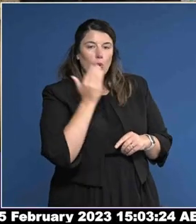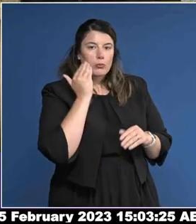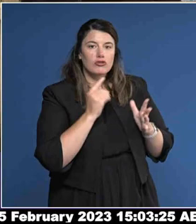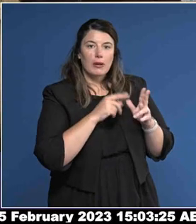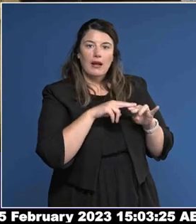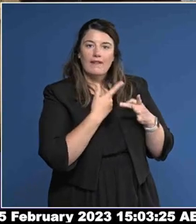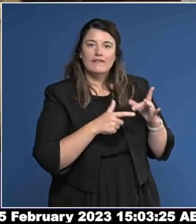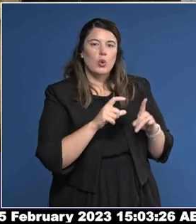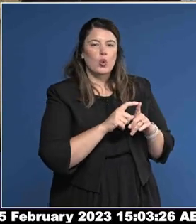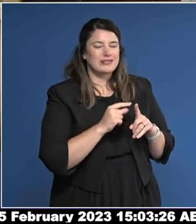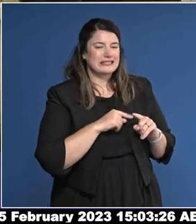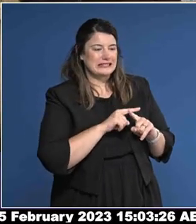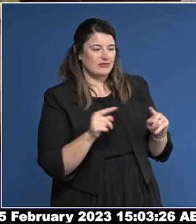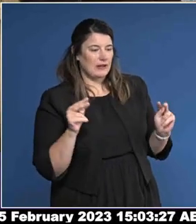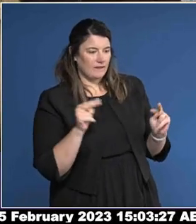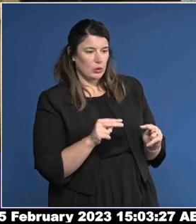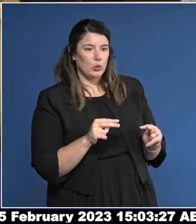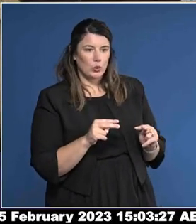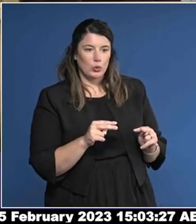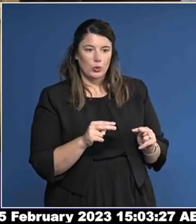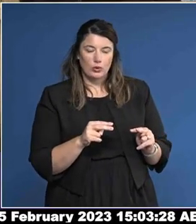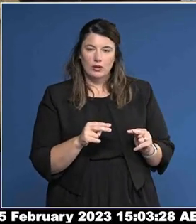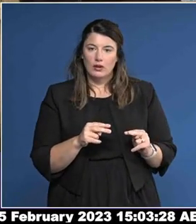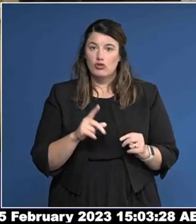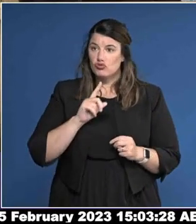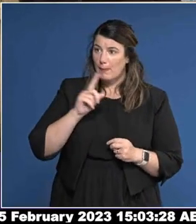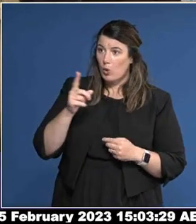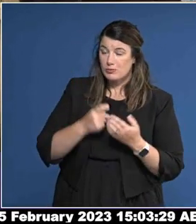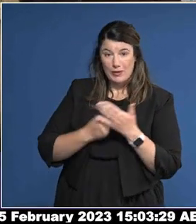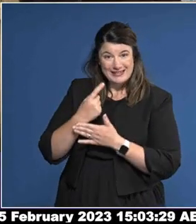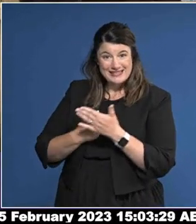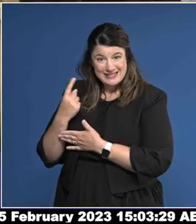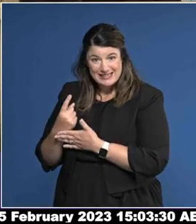the benefit of a reportable incident scheme, because I do believe it sharpens the mind of